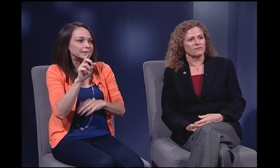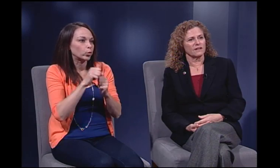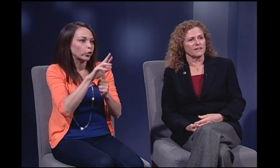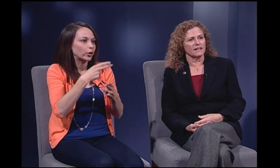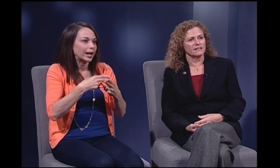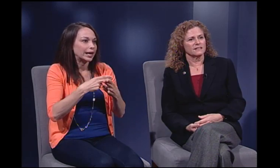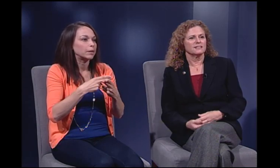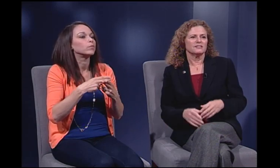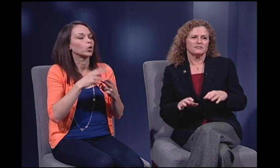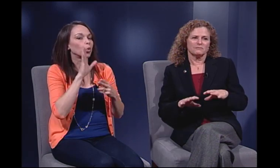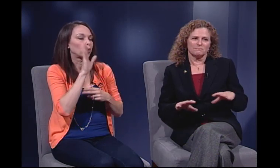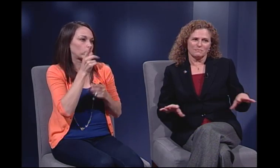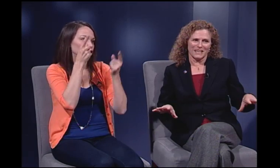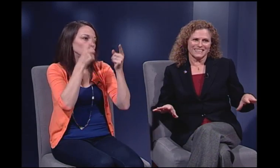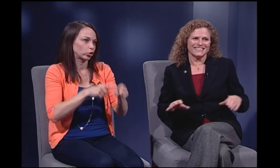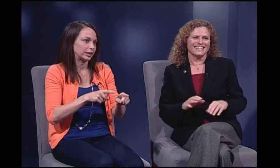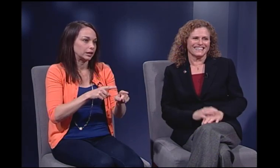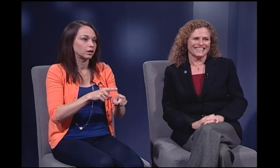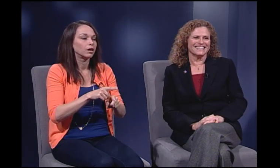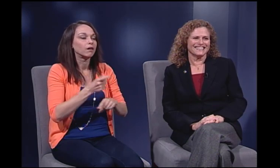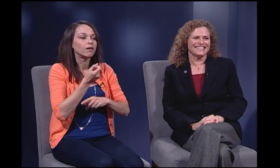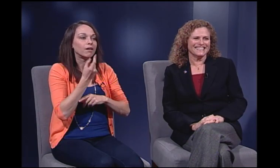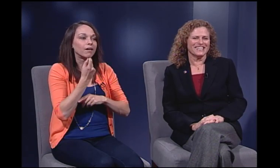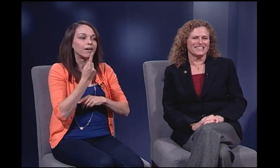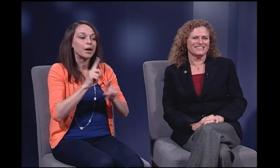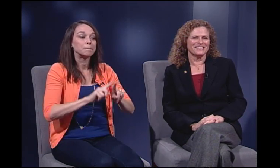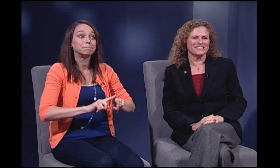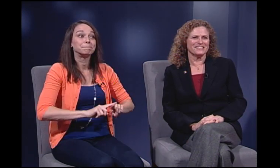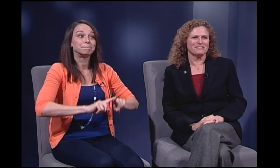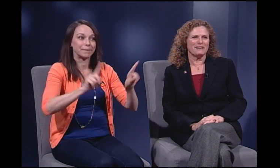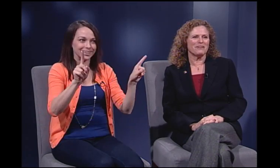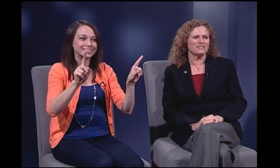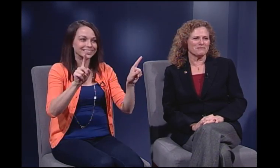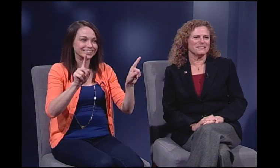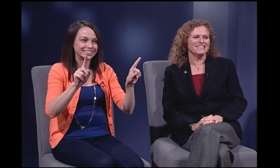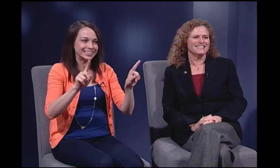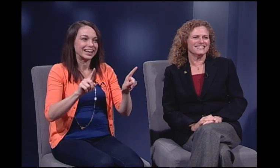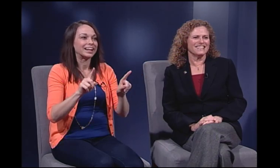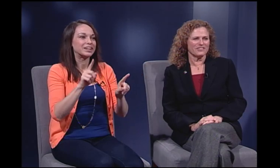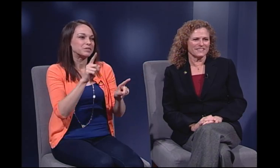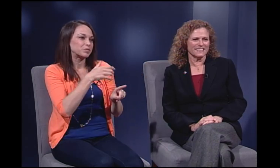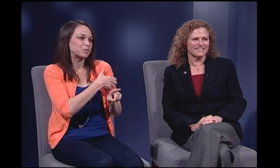around that, but again the powers-at-be intervened